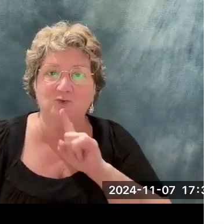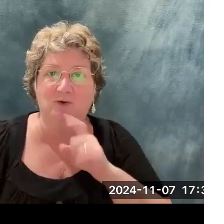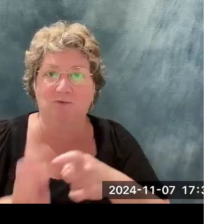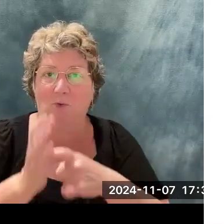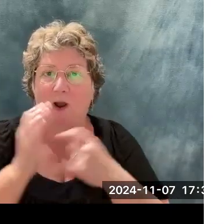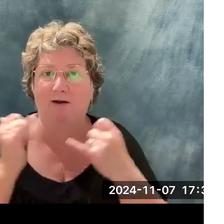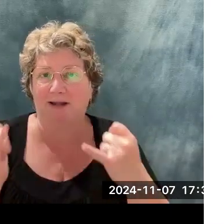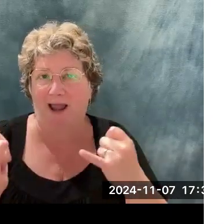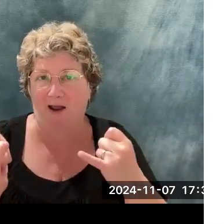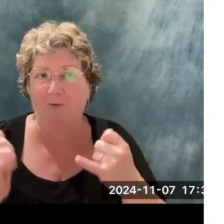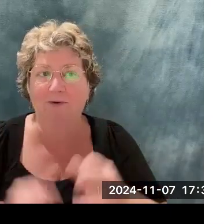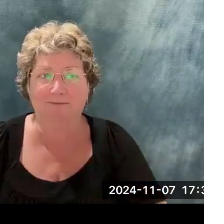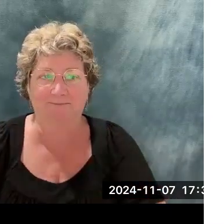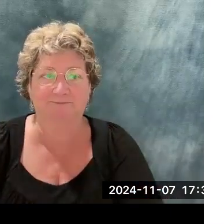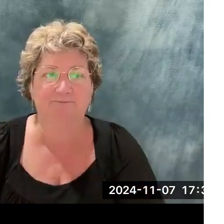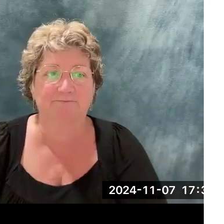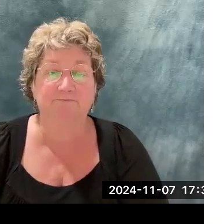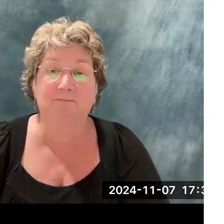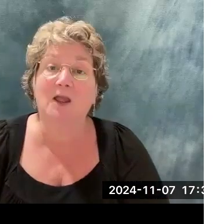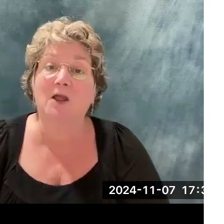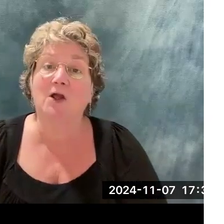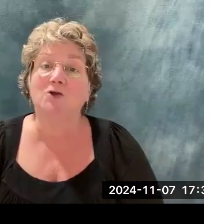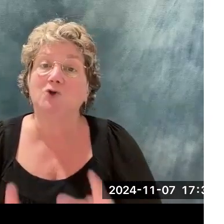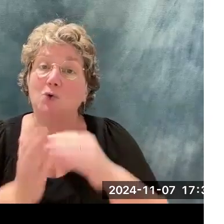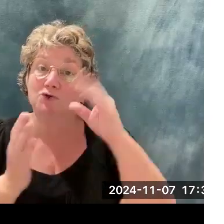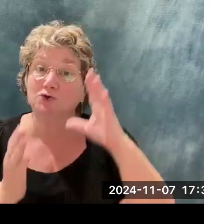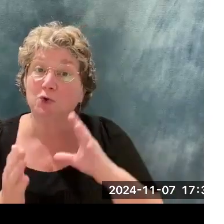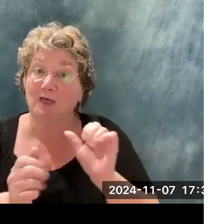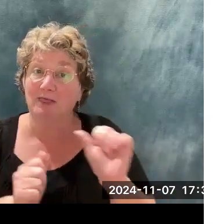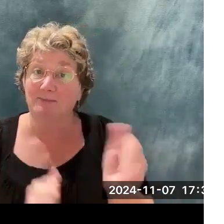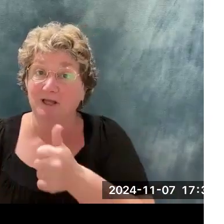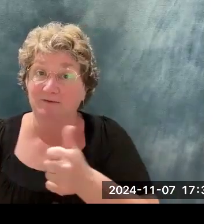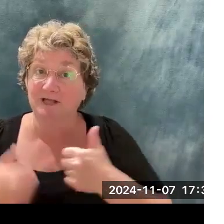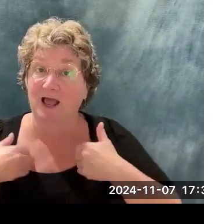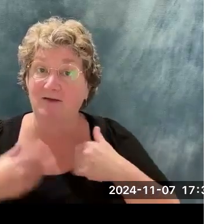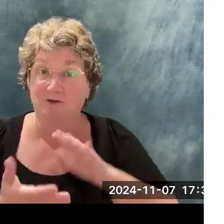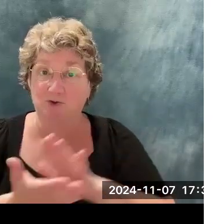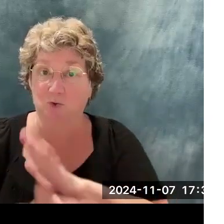So students who have school IDs, I would encourage all of you parents to check to see if the